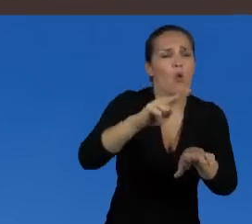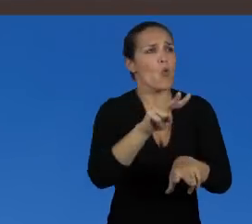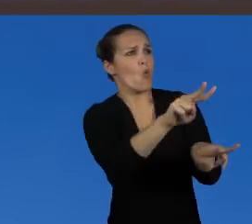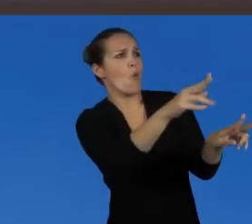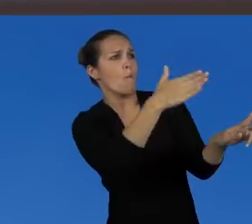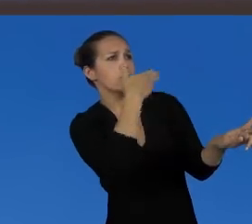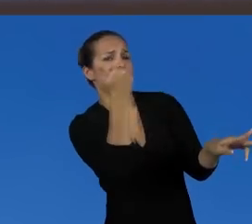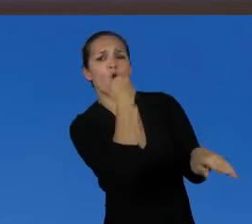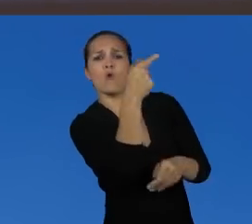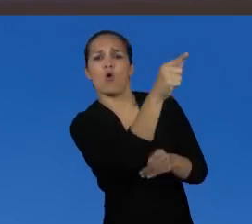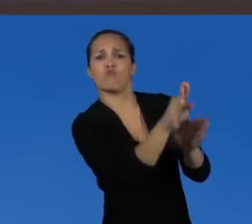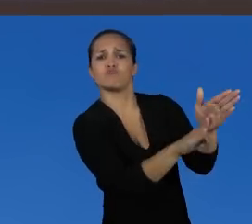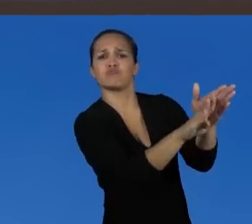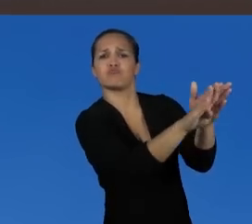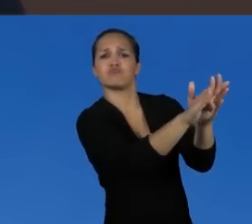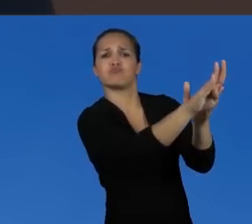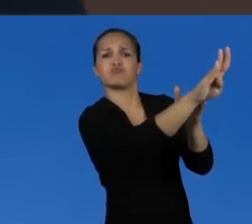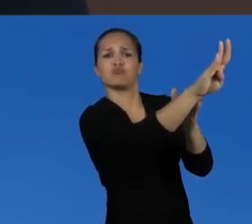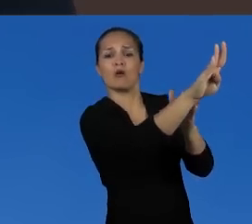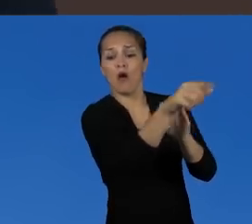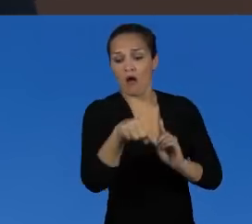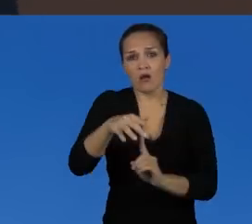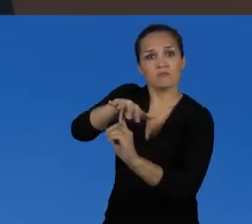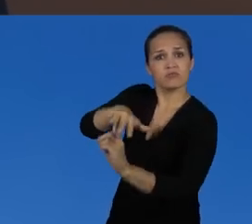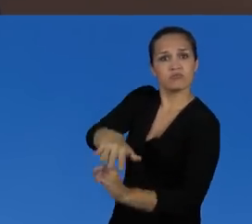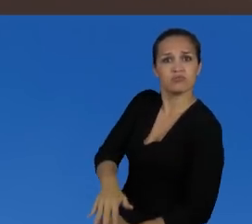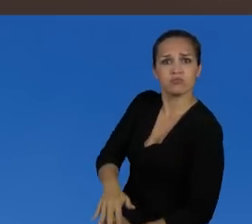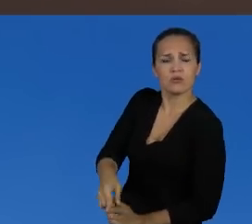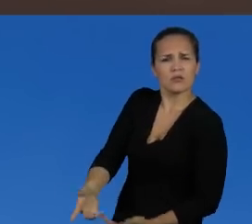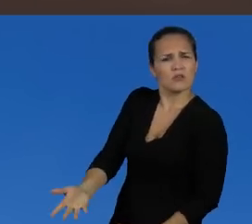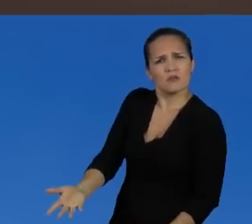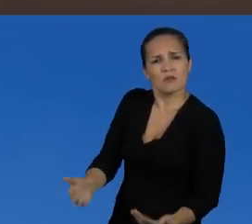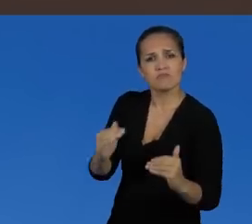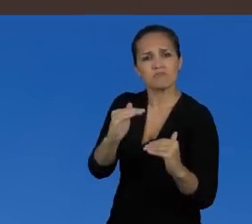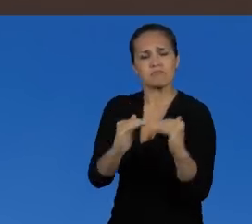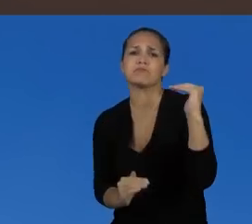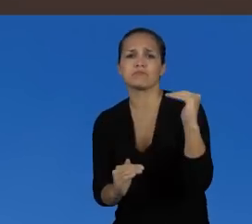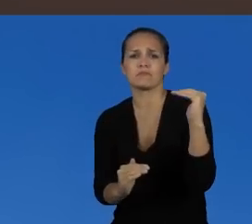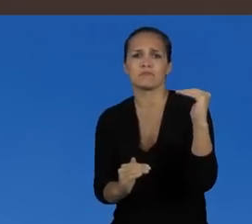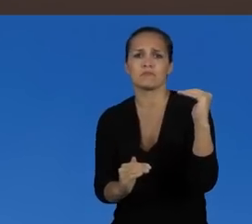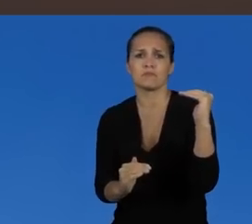And being in a situation of oppression is to be in disadvantage just because